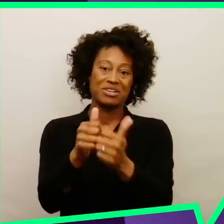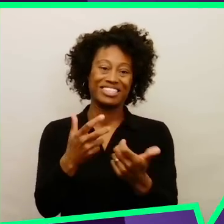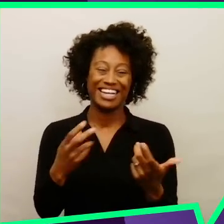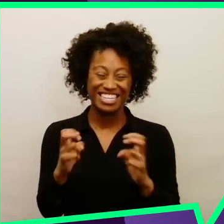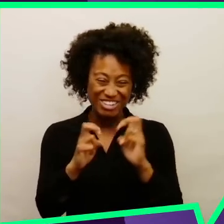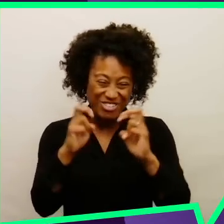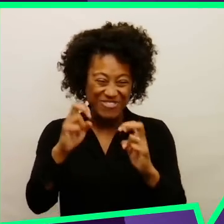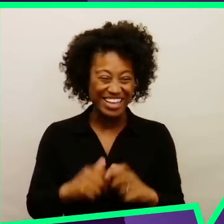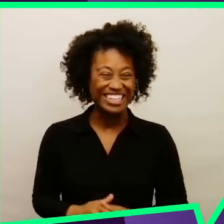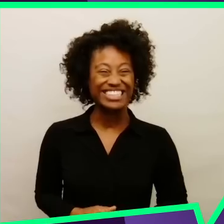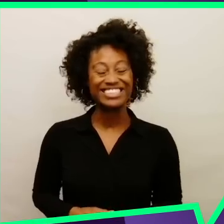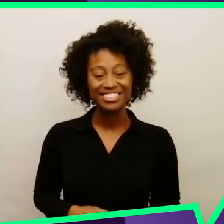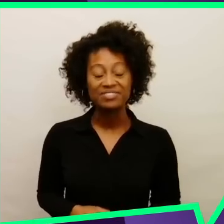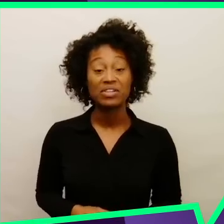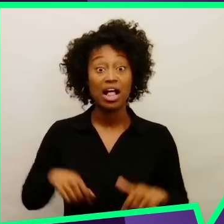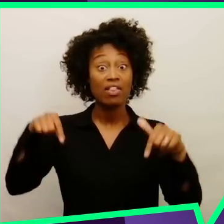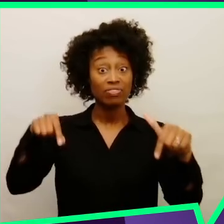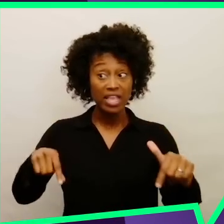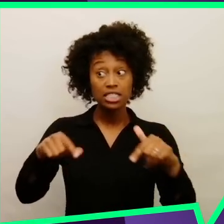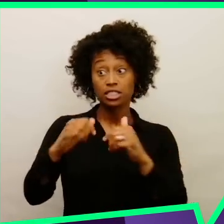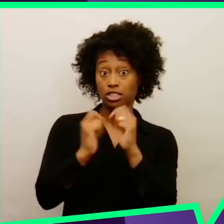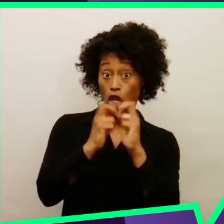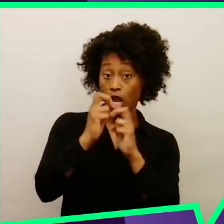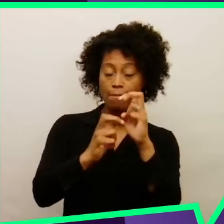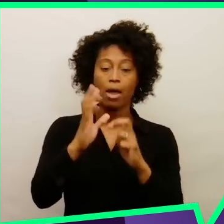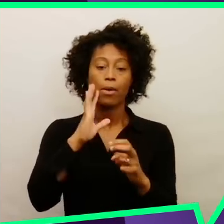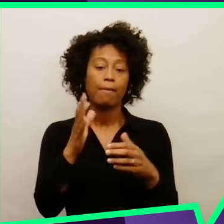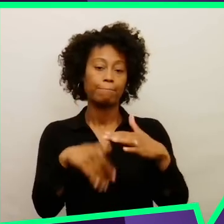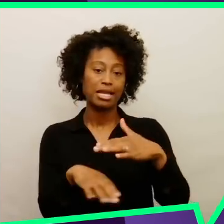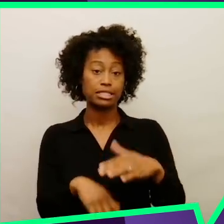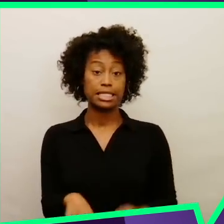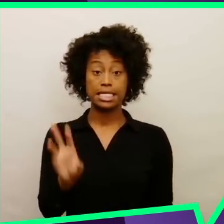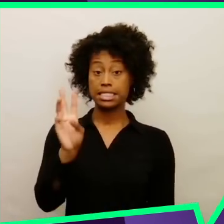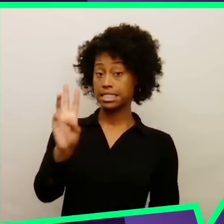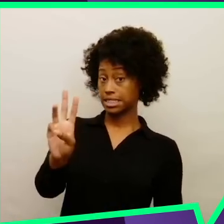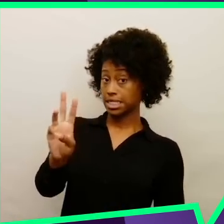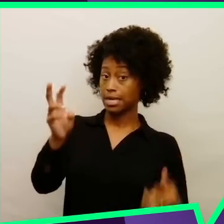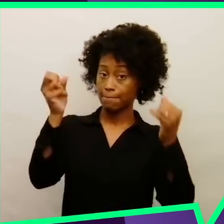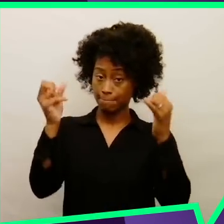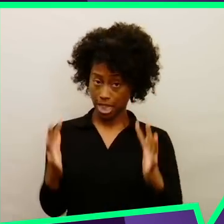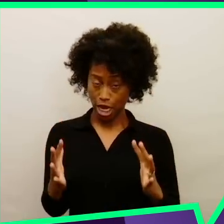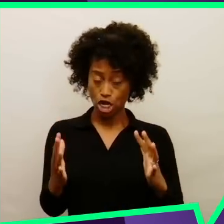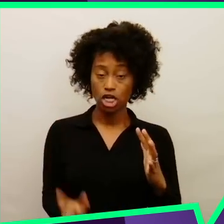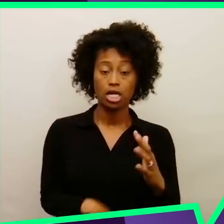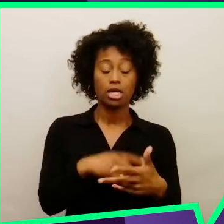This tournament is going to basically have-- we've got six players. We've got three Special Olympic athletes,